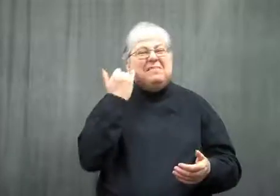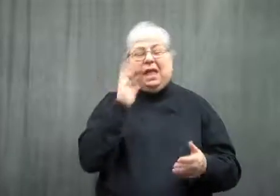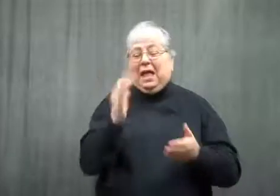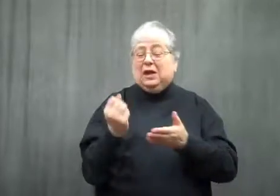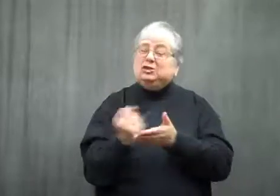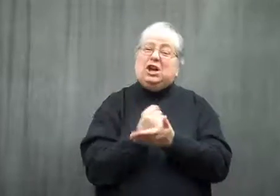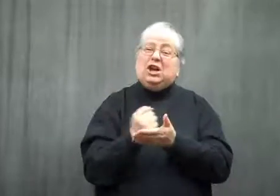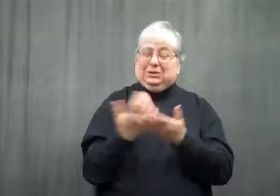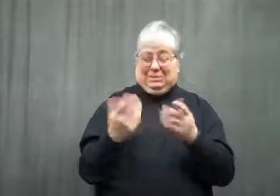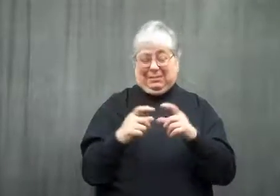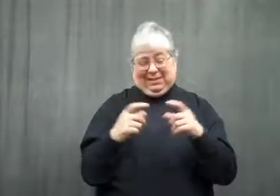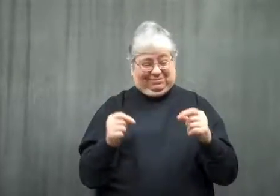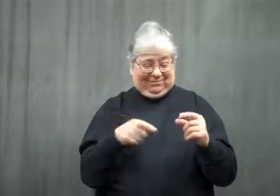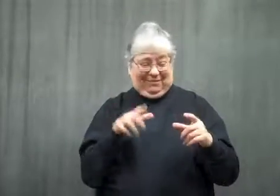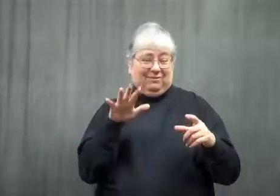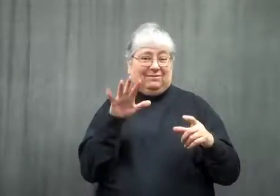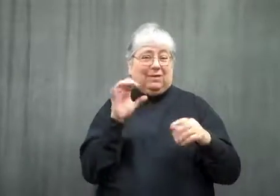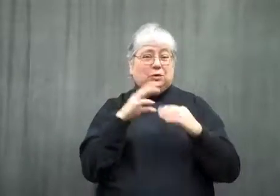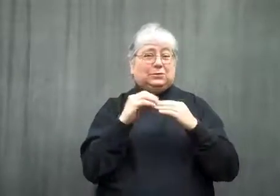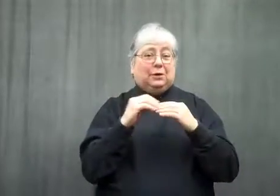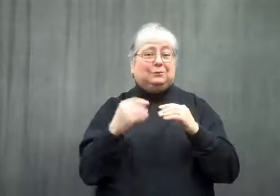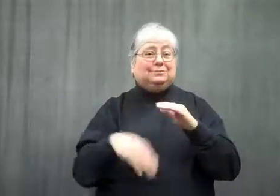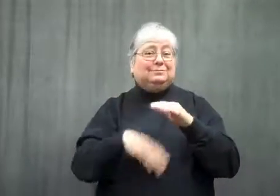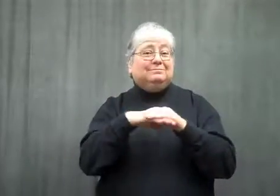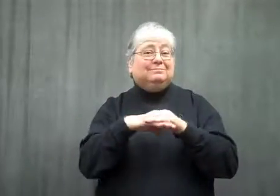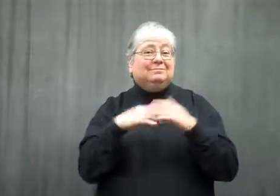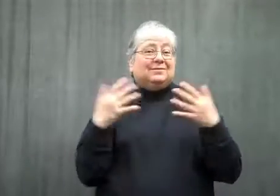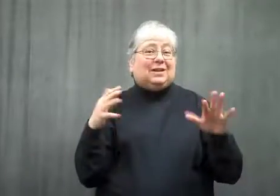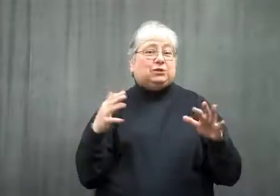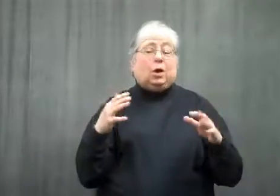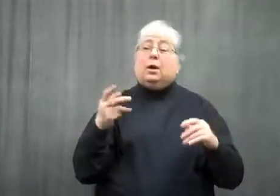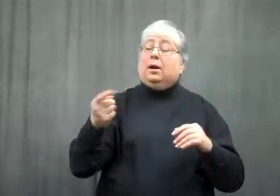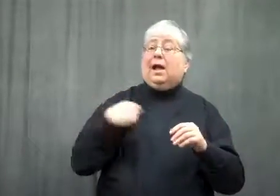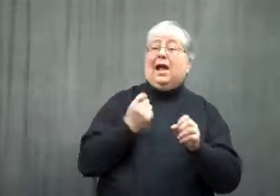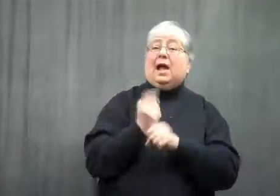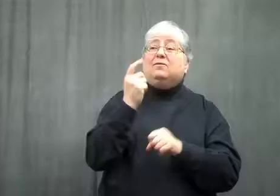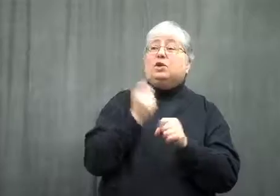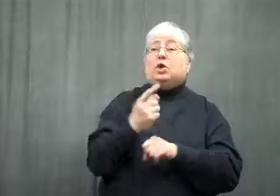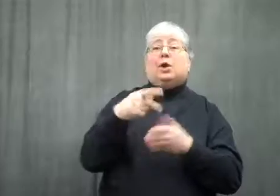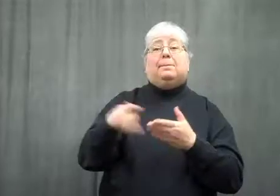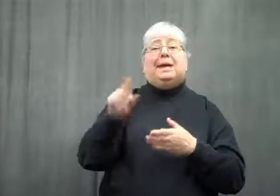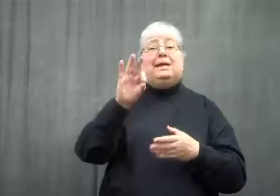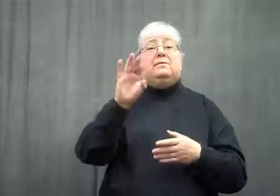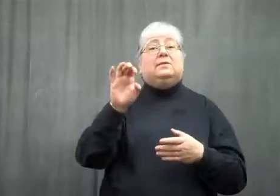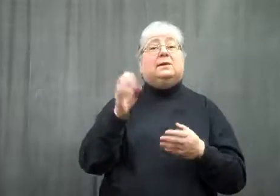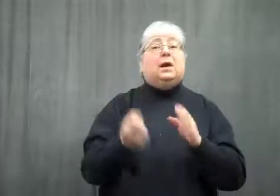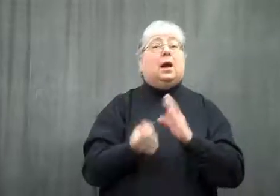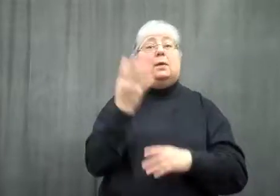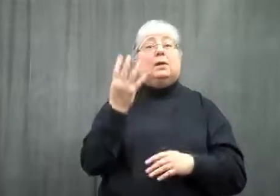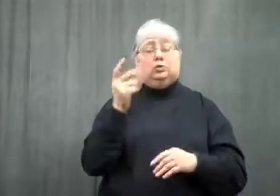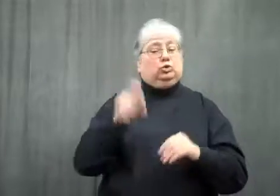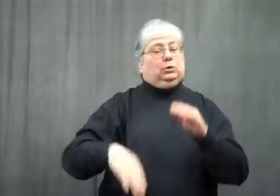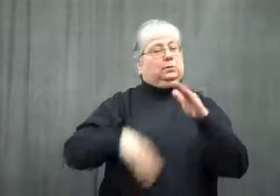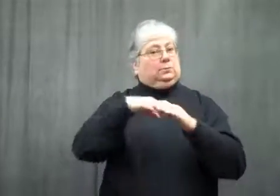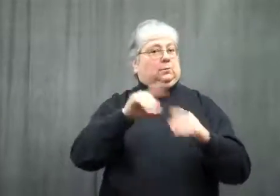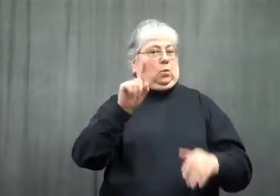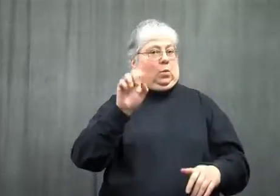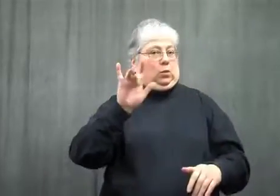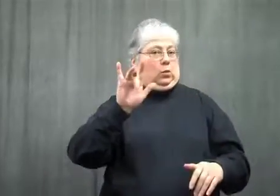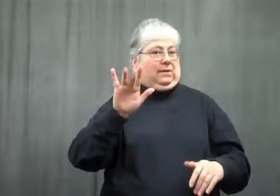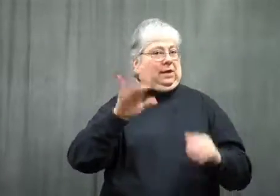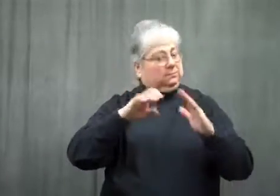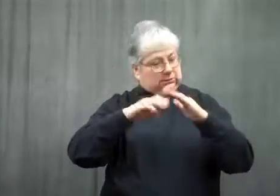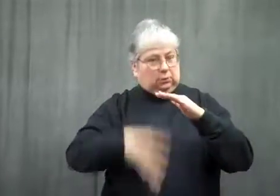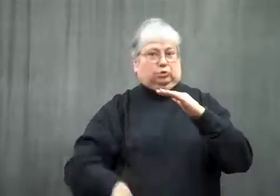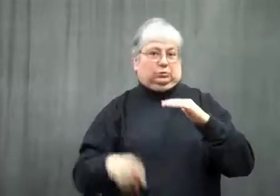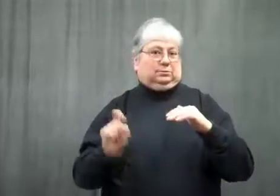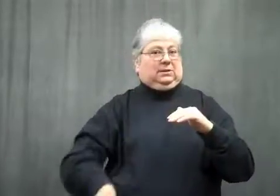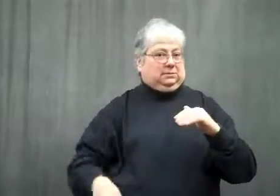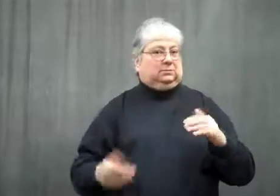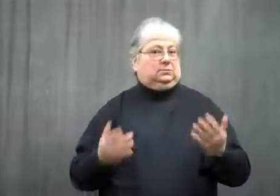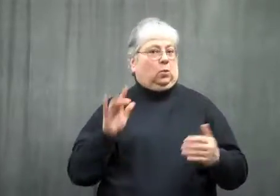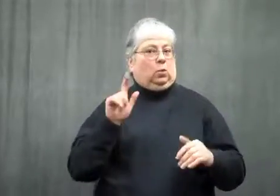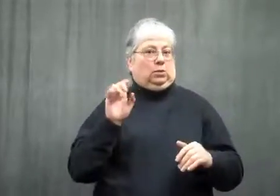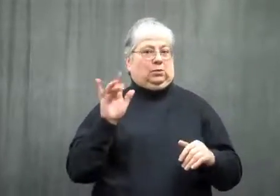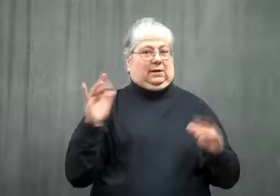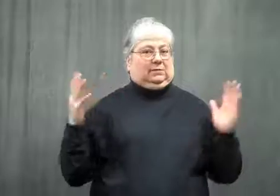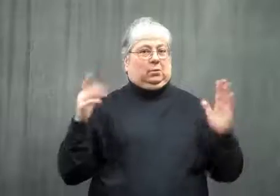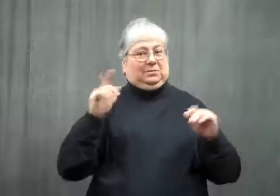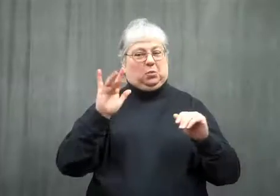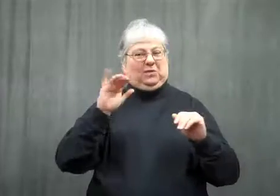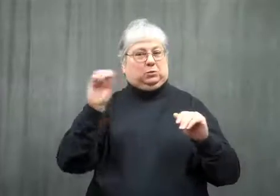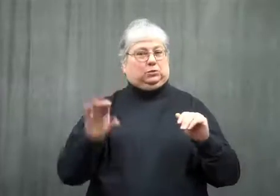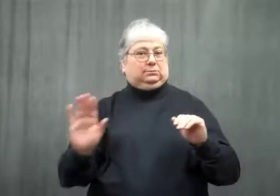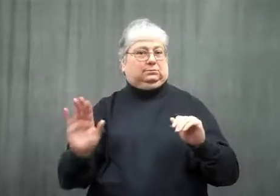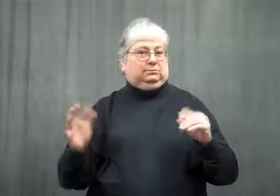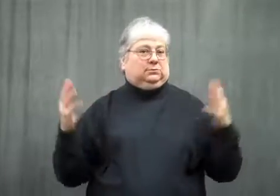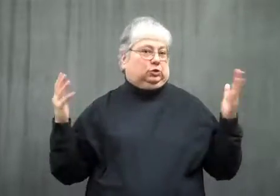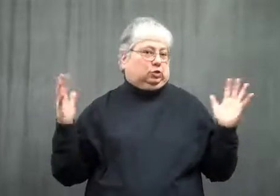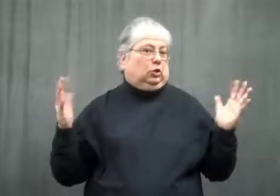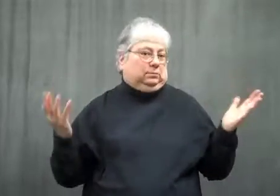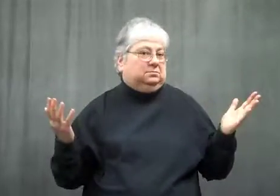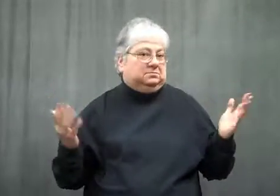If the limit is $500, then the fee can be no more than 25% of that, or $125.